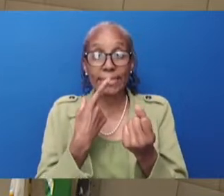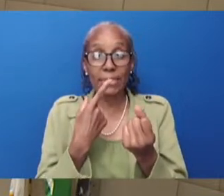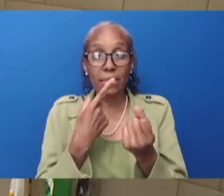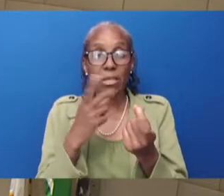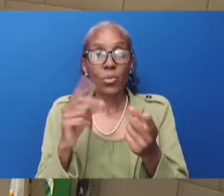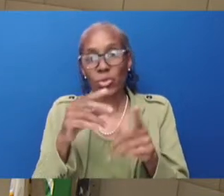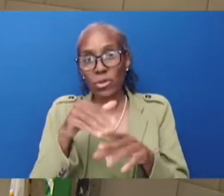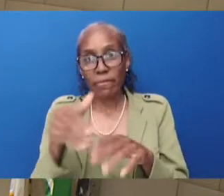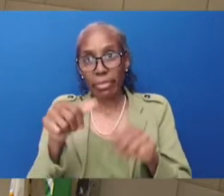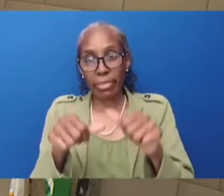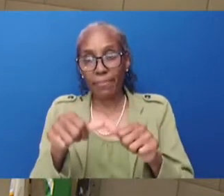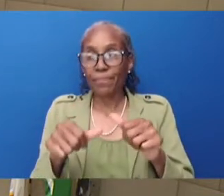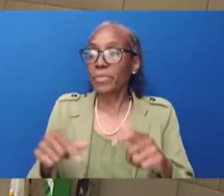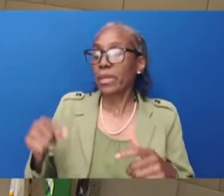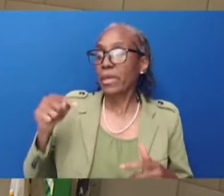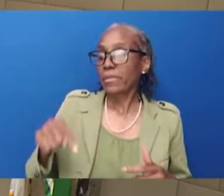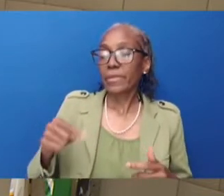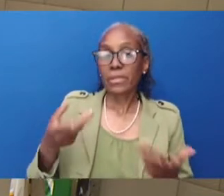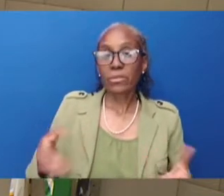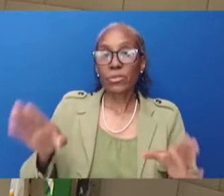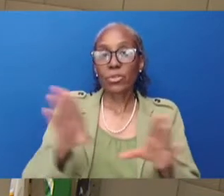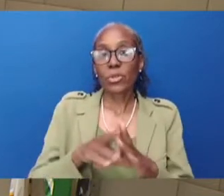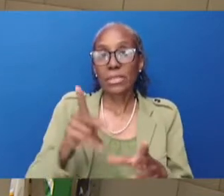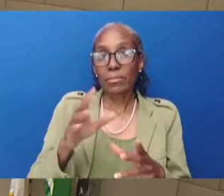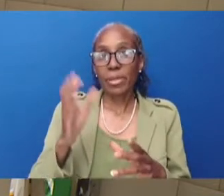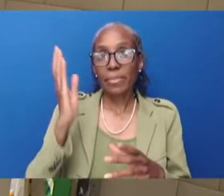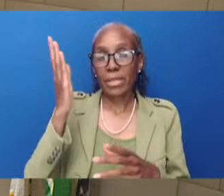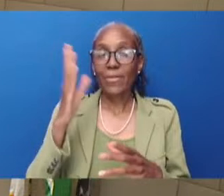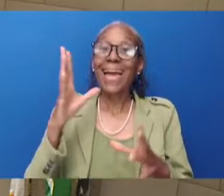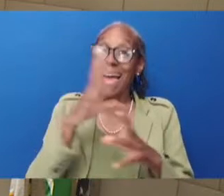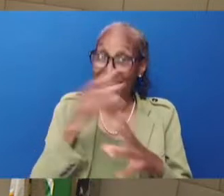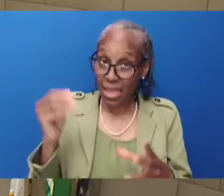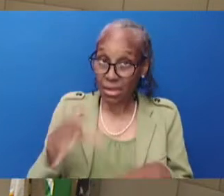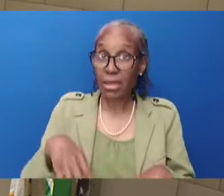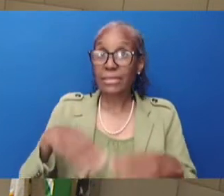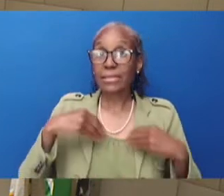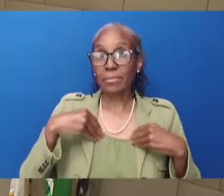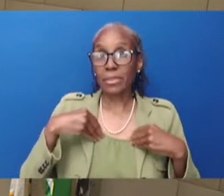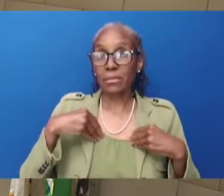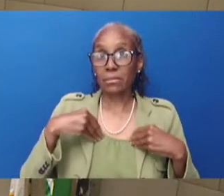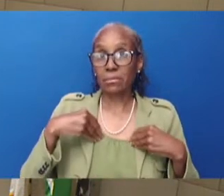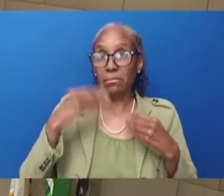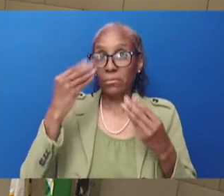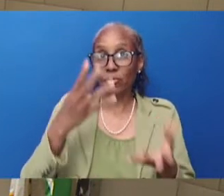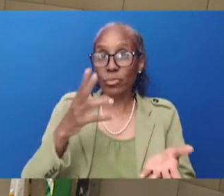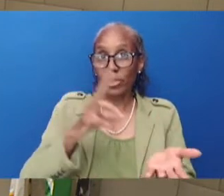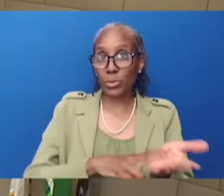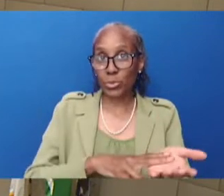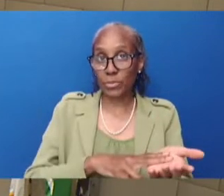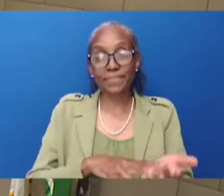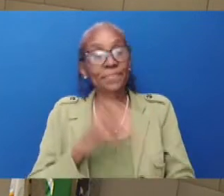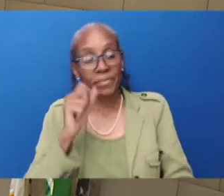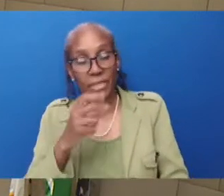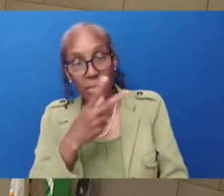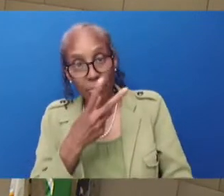SECONDED. ANY UNREADINESS? ALL IN FAVOR -- WE DO HAVE UNREADINESS. SO THIS IS CLOSING THE PUBLIC